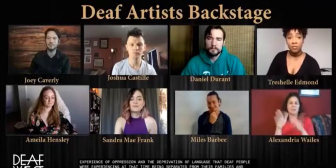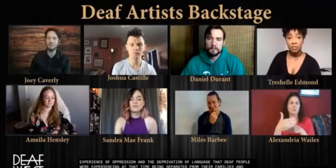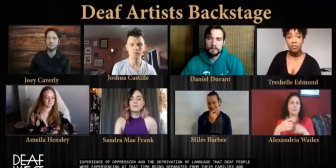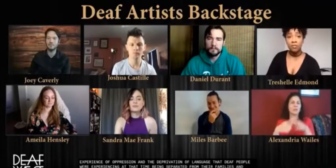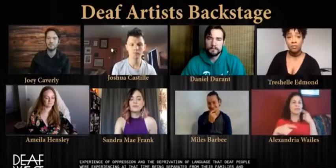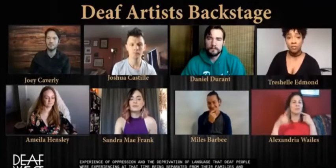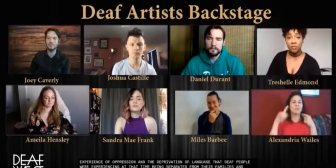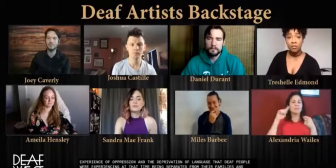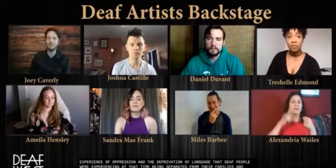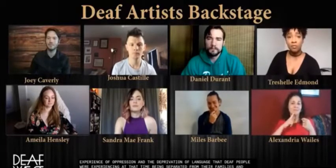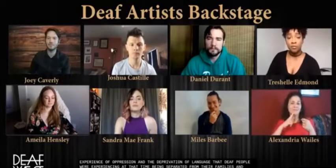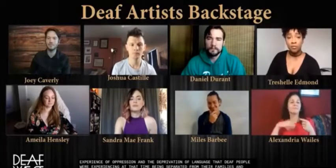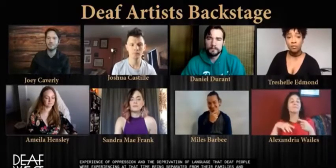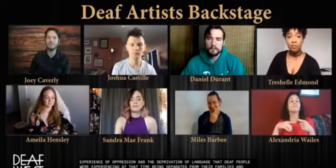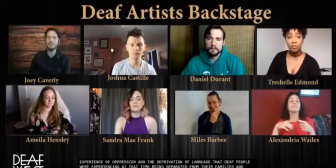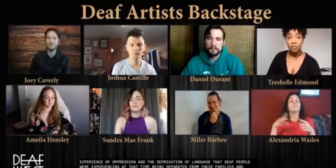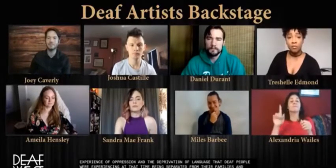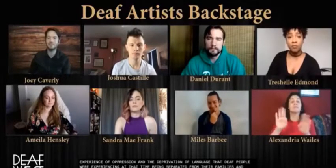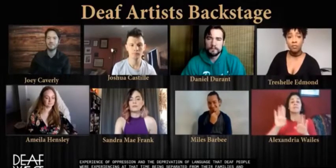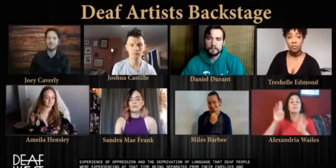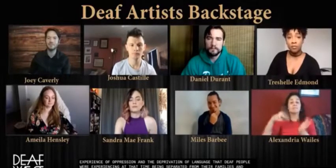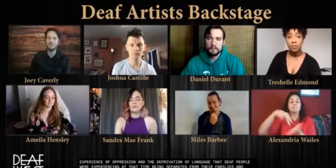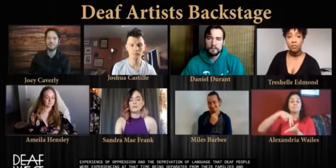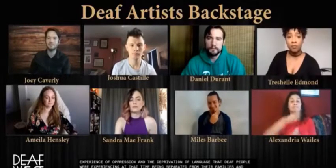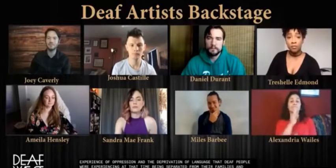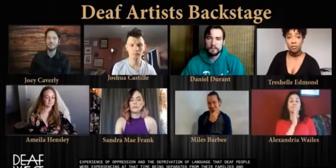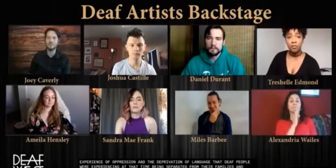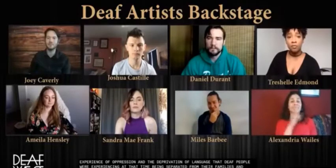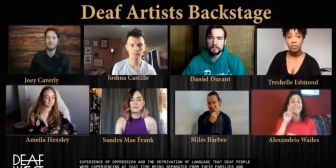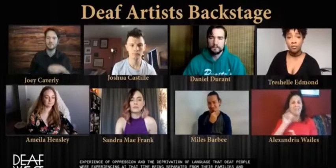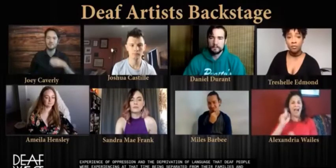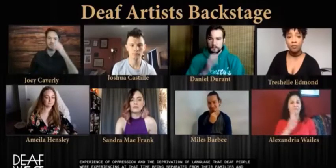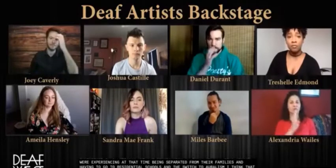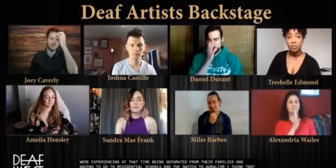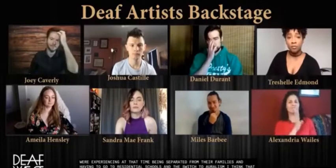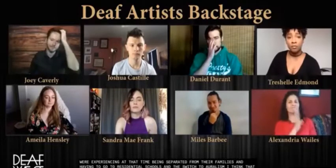It's a mixed classroom of both hearing students and Deaf students on the stage.